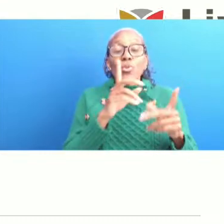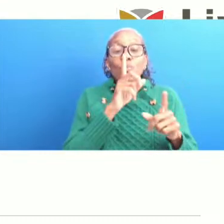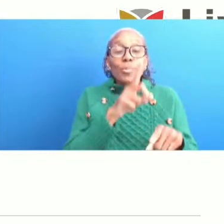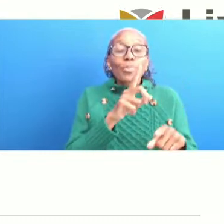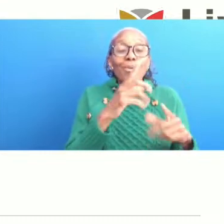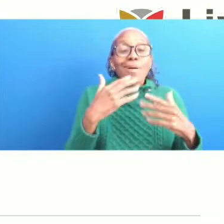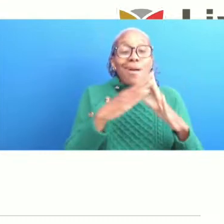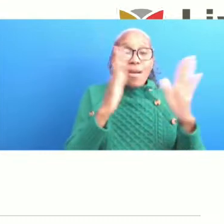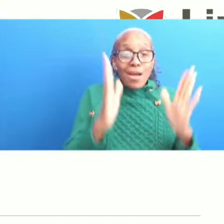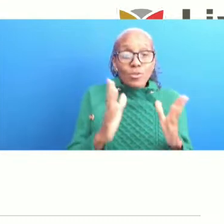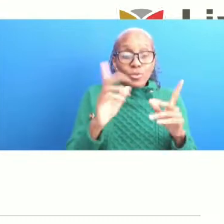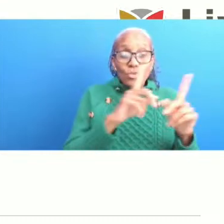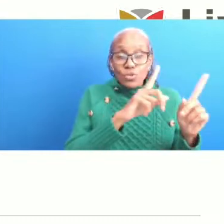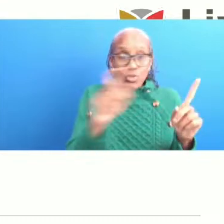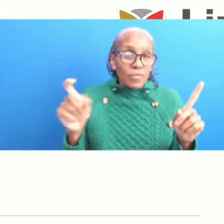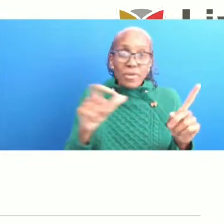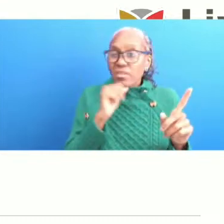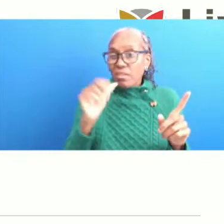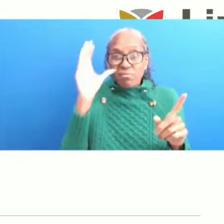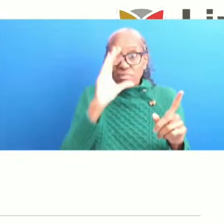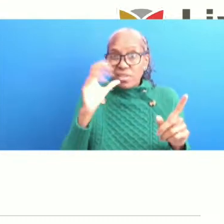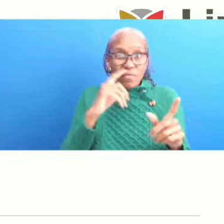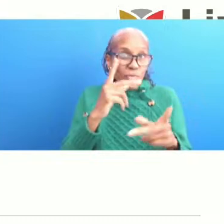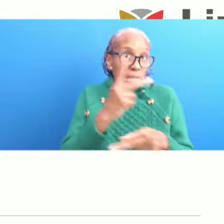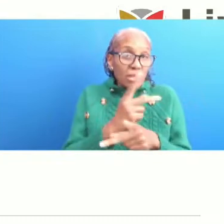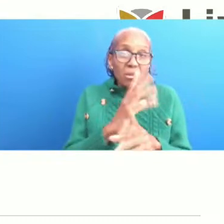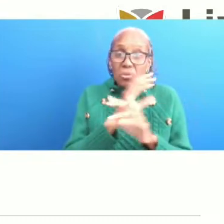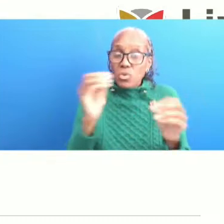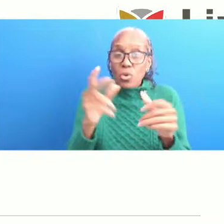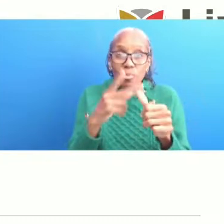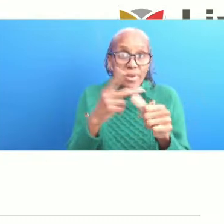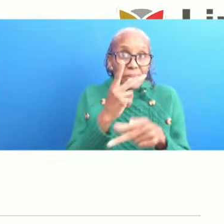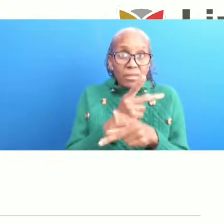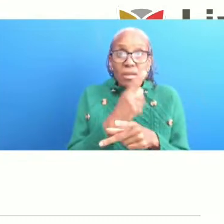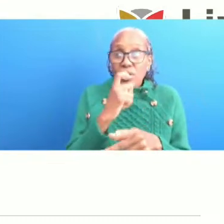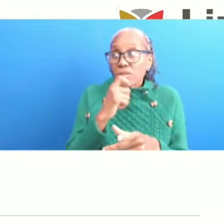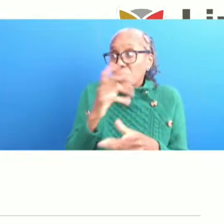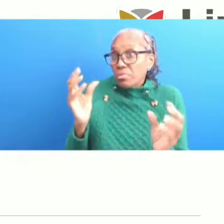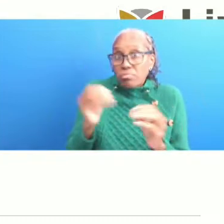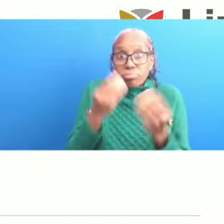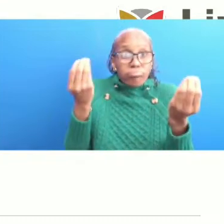RESIDENTS WHO ARE REPORTING ON